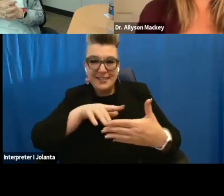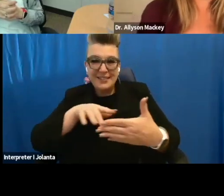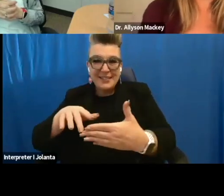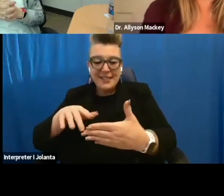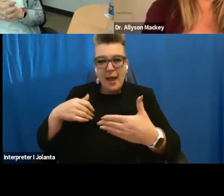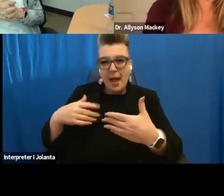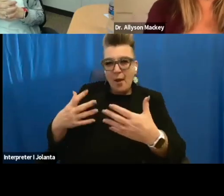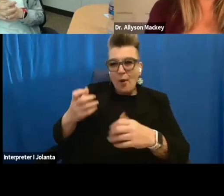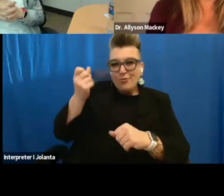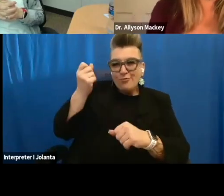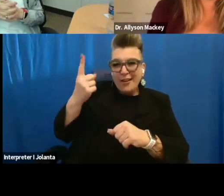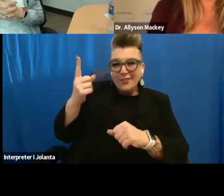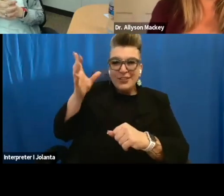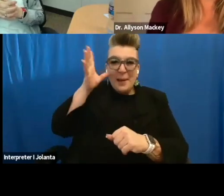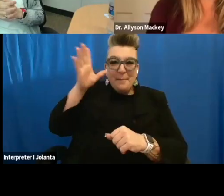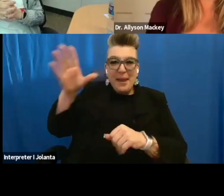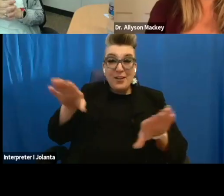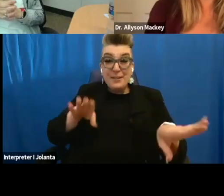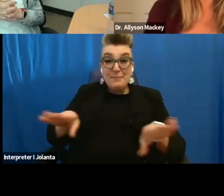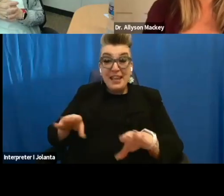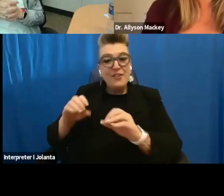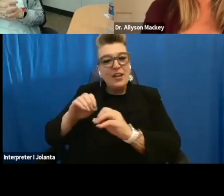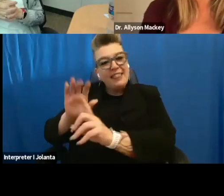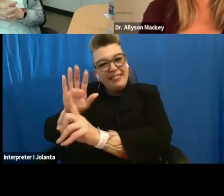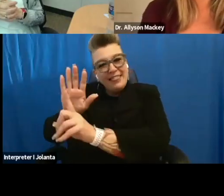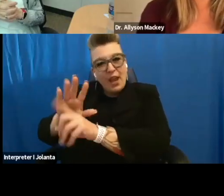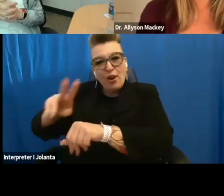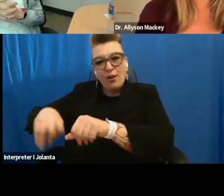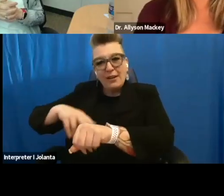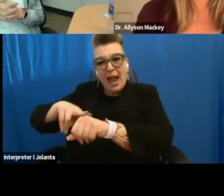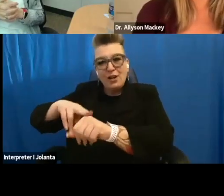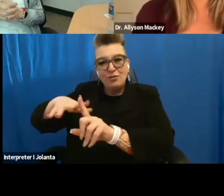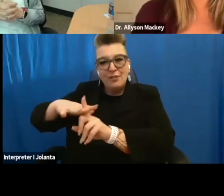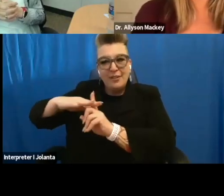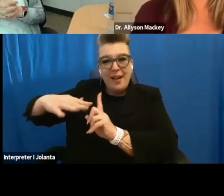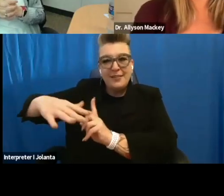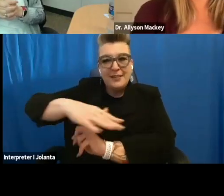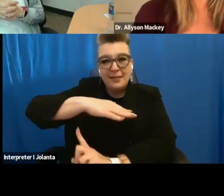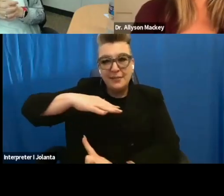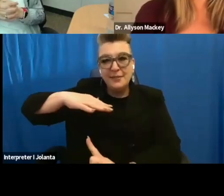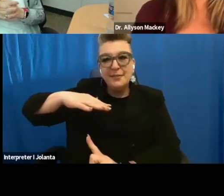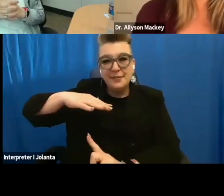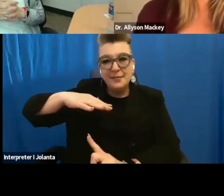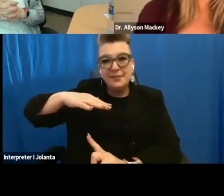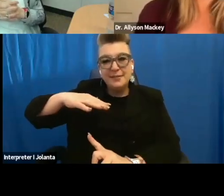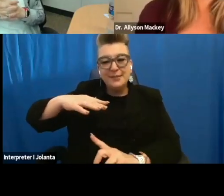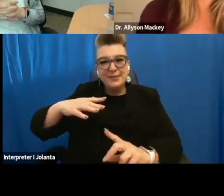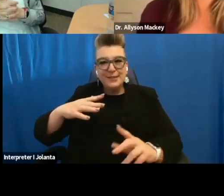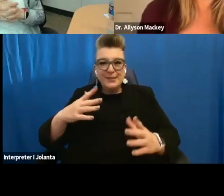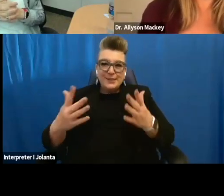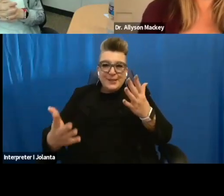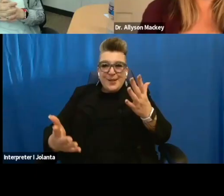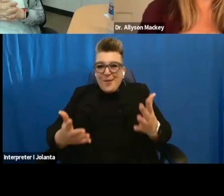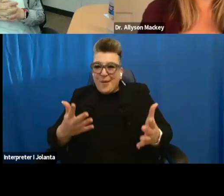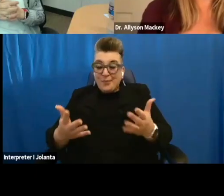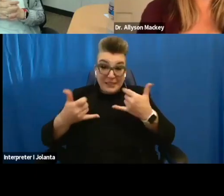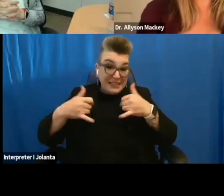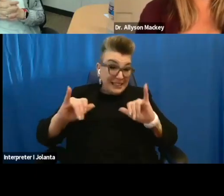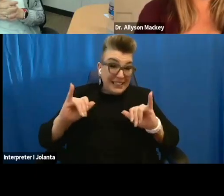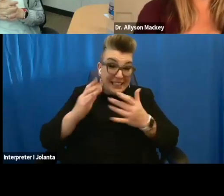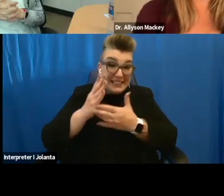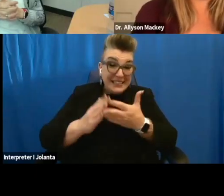a more natural context um so there's still some question about what parents think we're looking